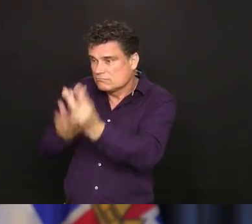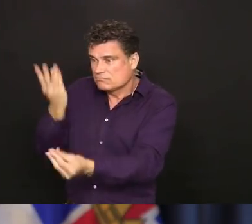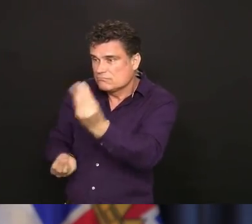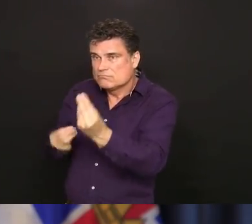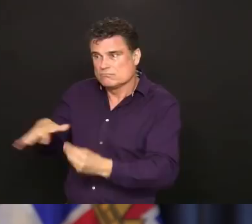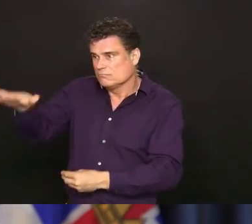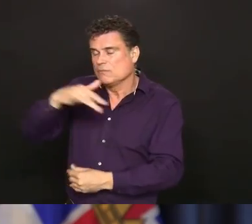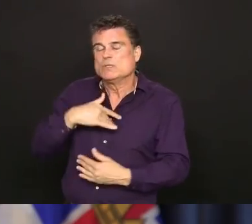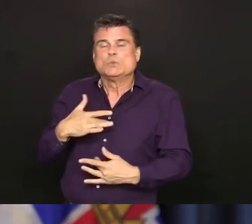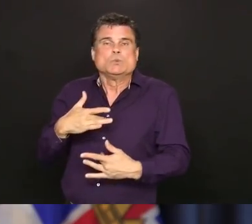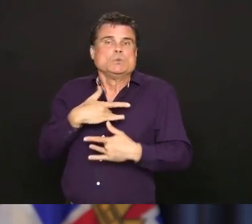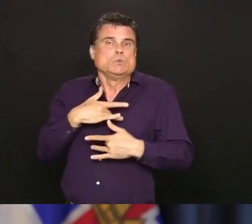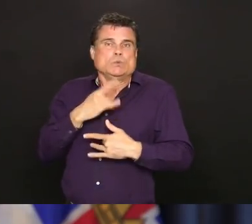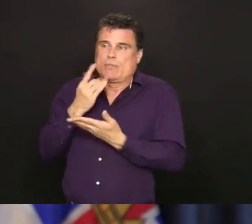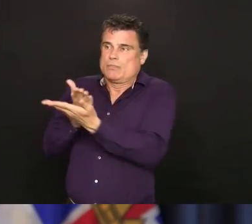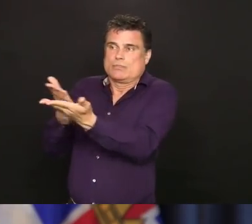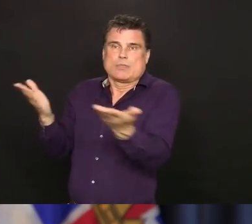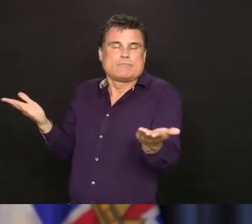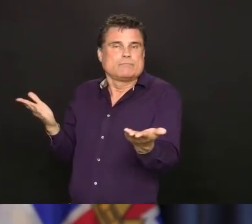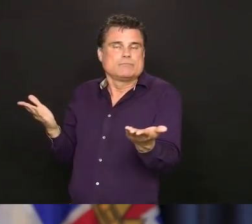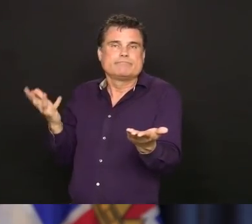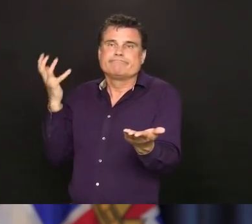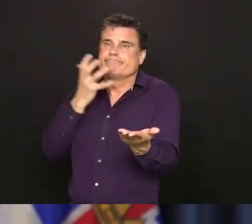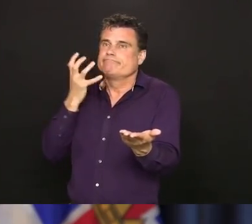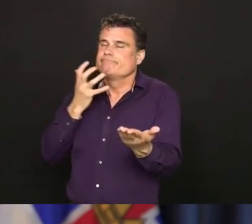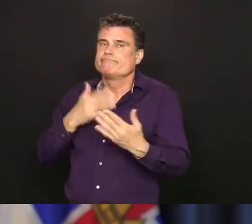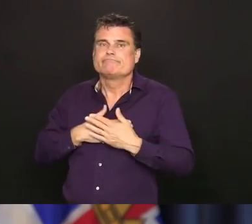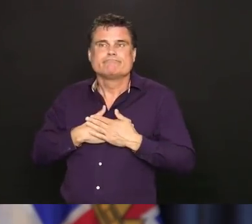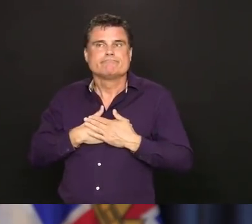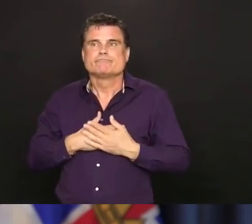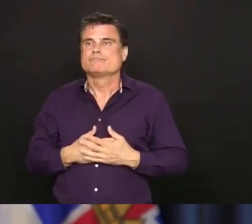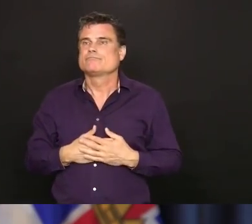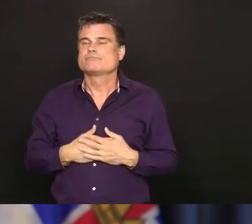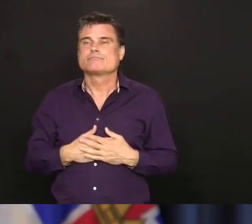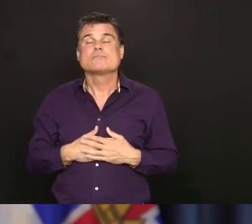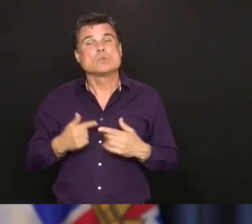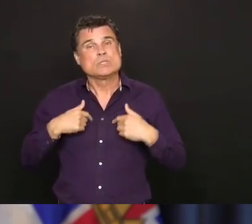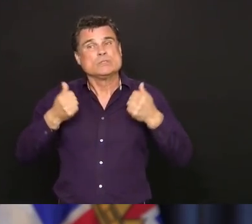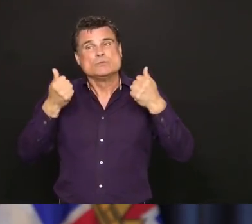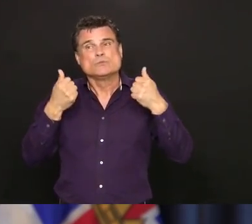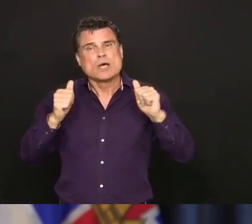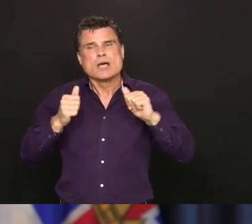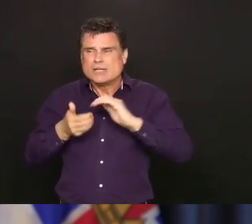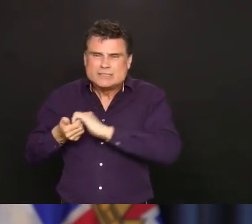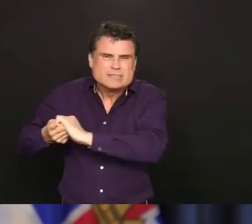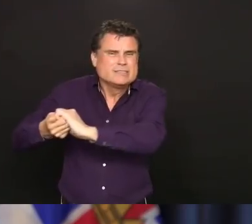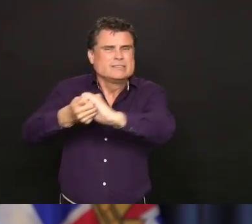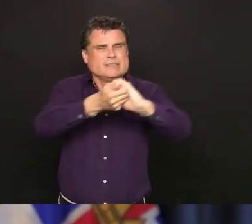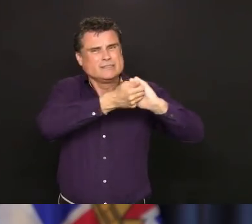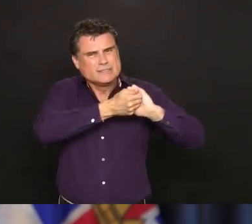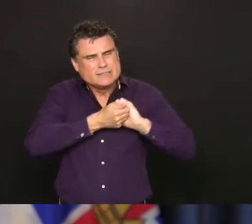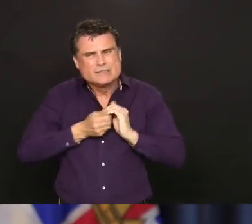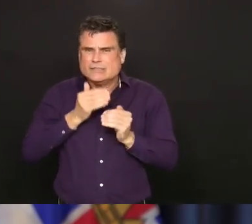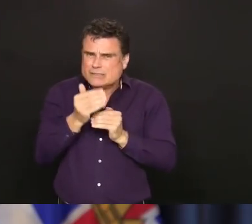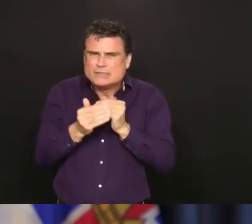trying to address this issue together in BC. I wanted to note, as Dr Henry said, we